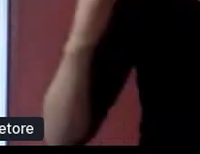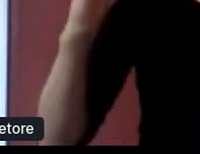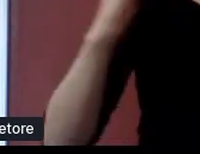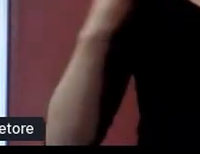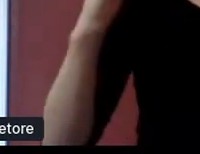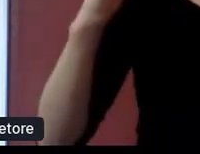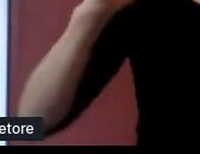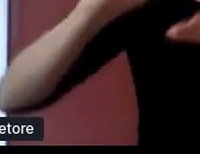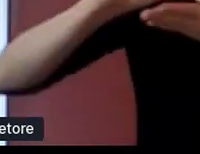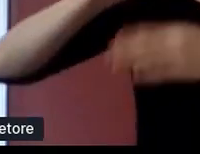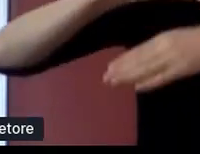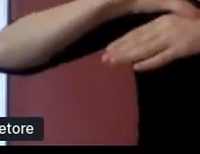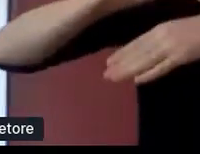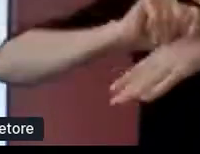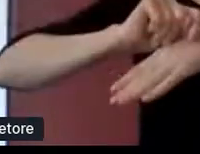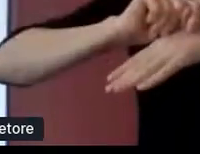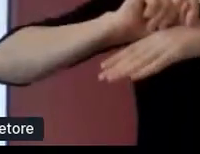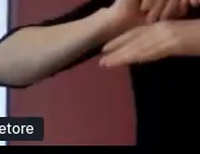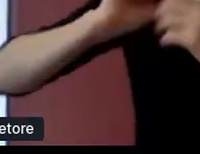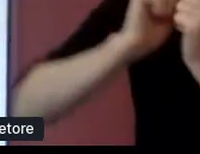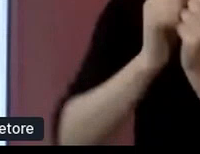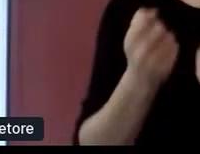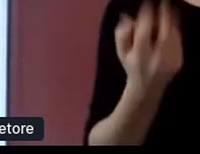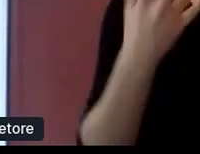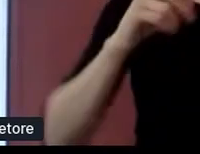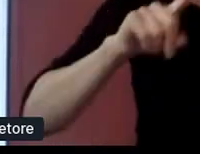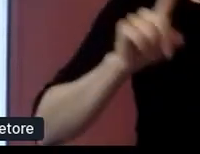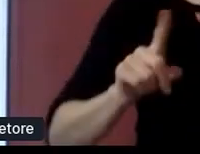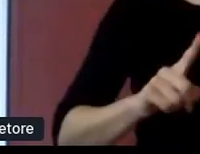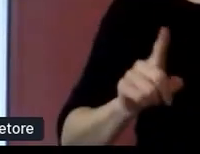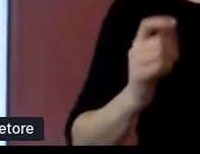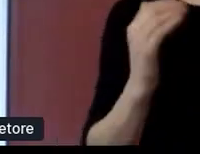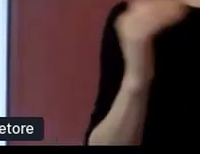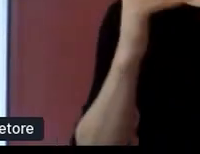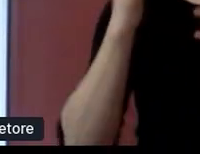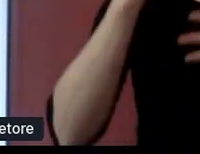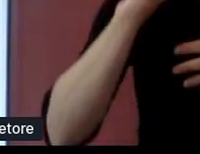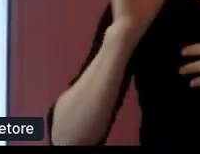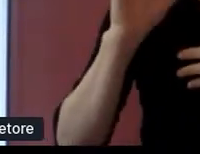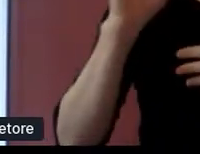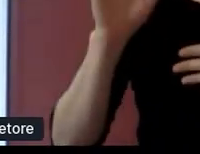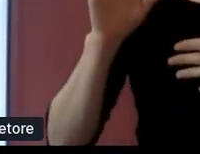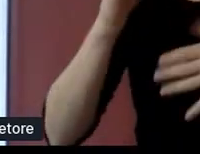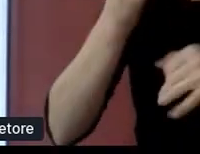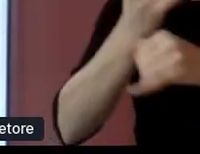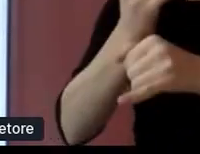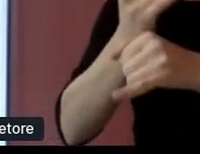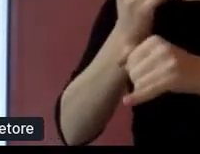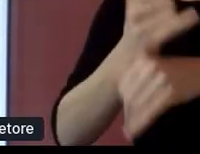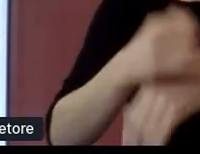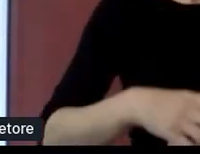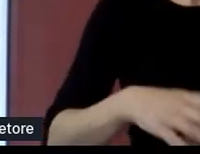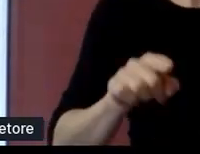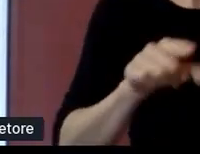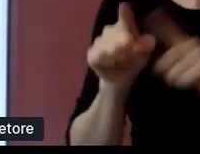with all levels of the organization, training, and professional development, leading socially social equity